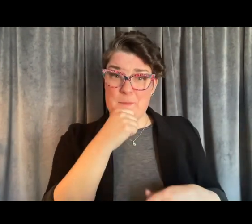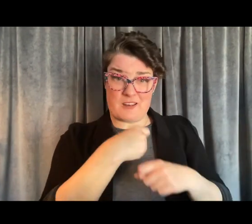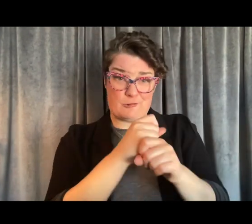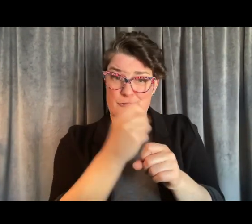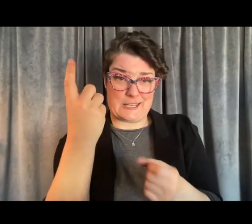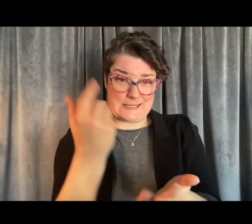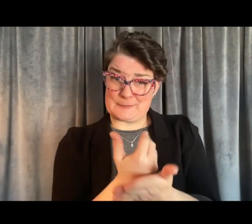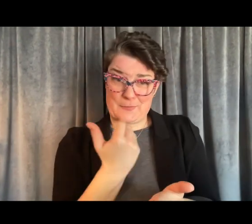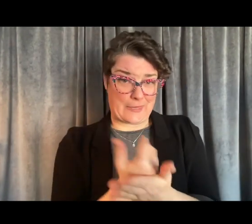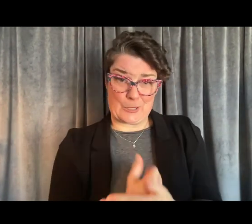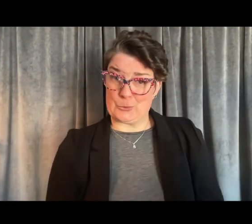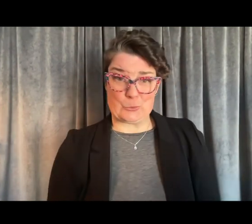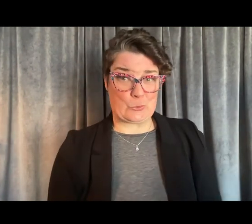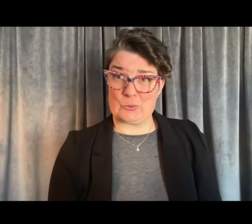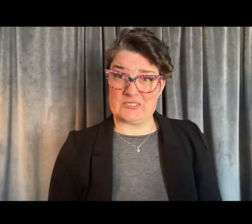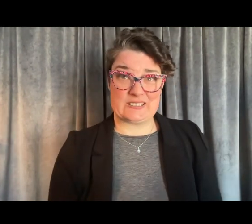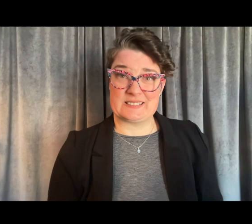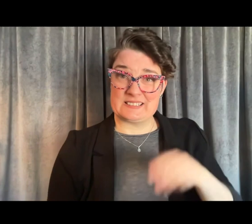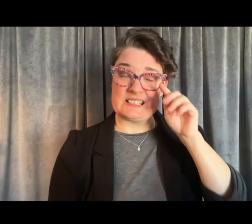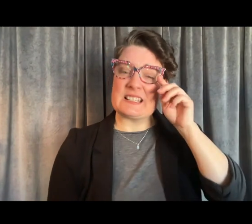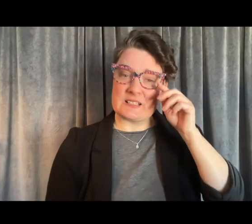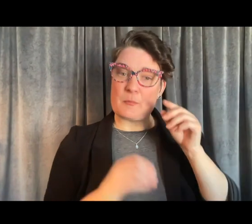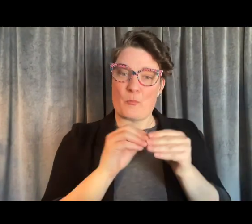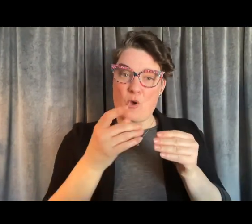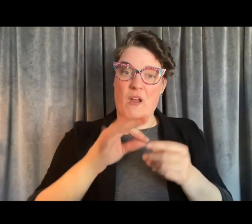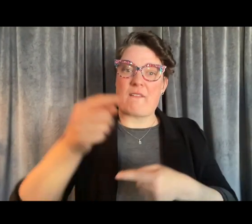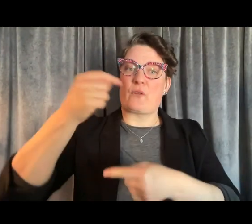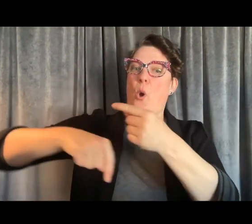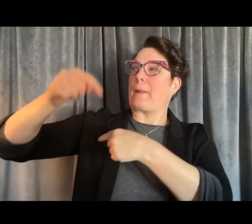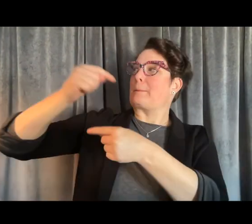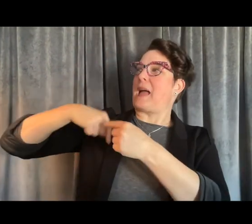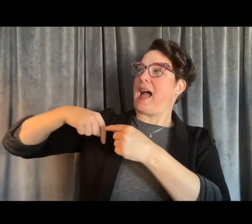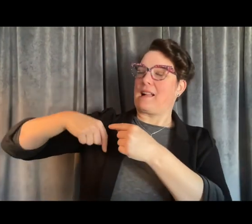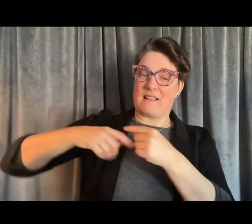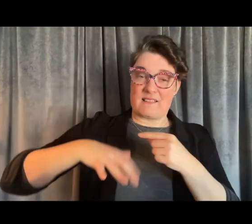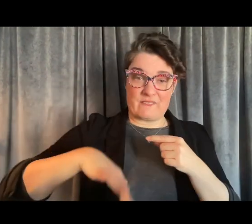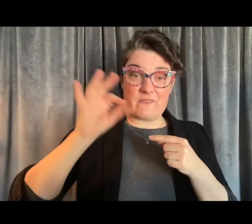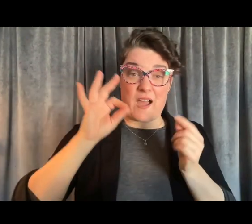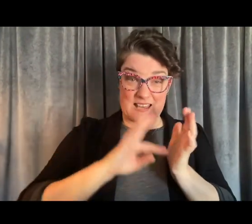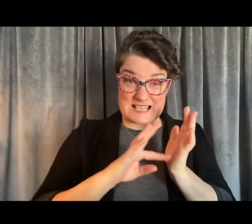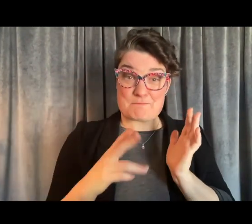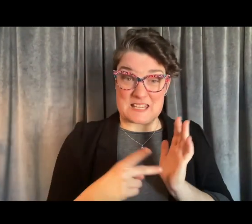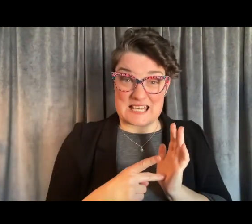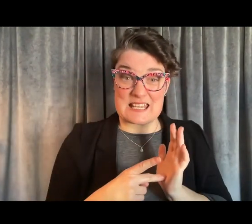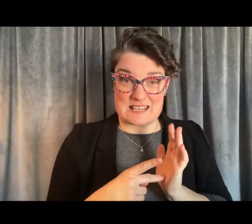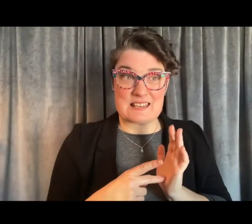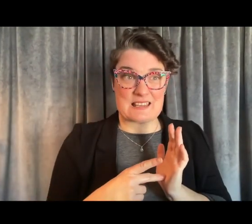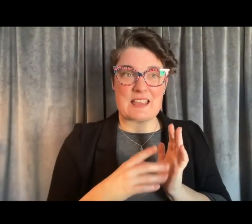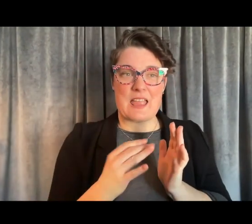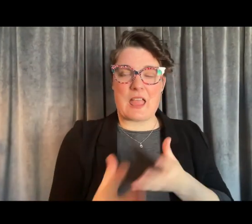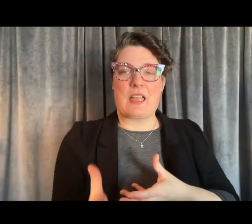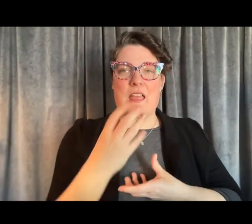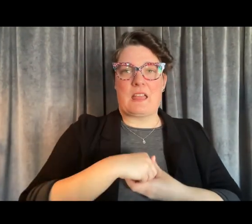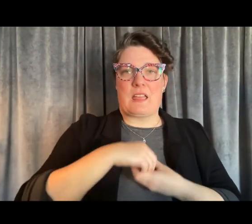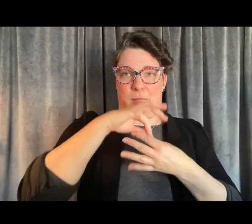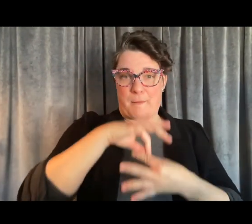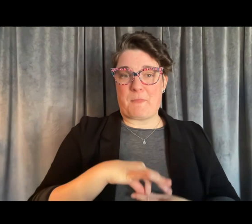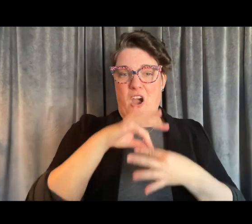It's really about like going back, finding meaning and embodying the parts that resonate.